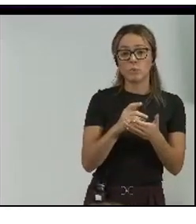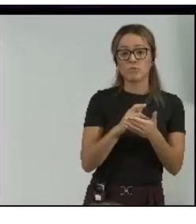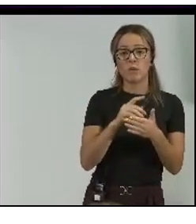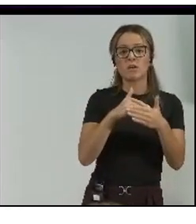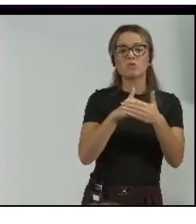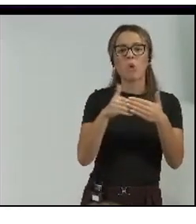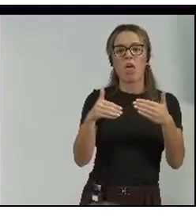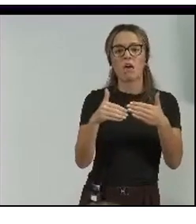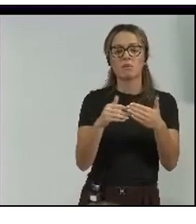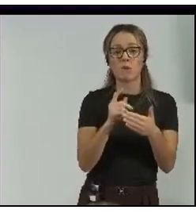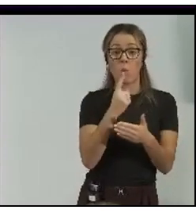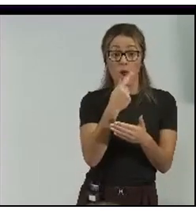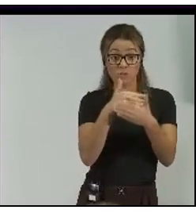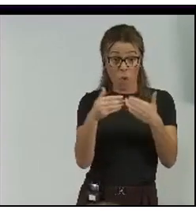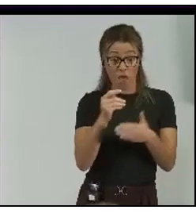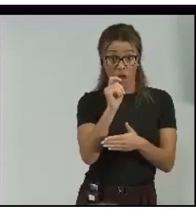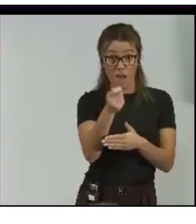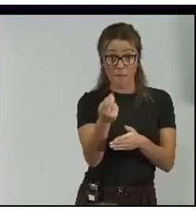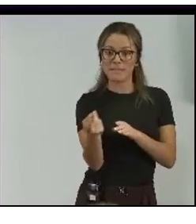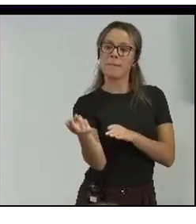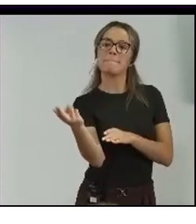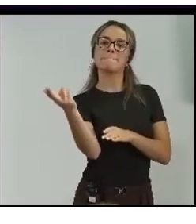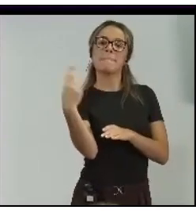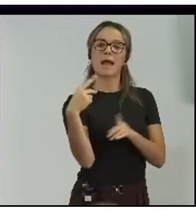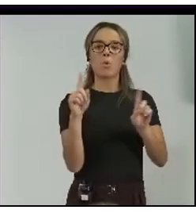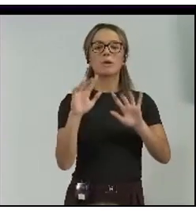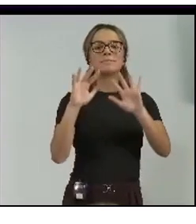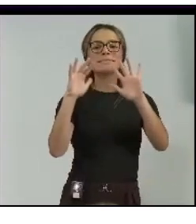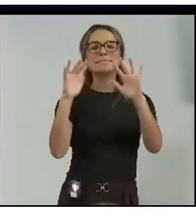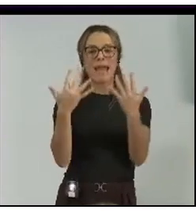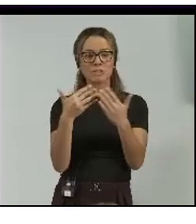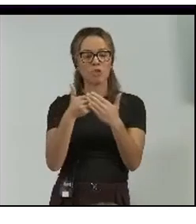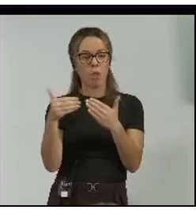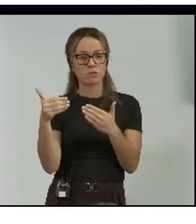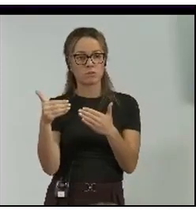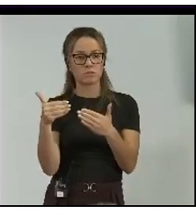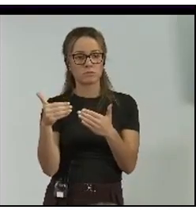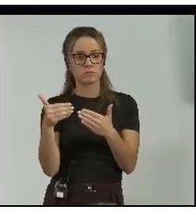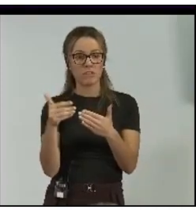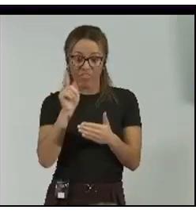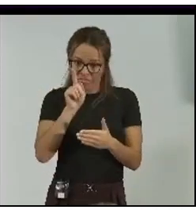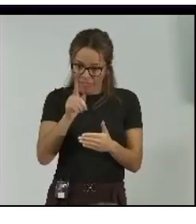I mean, that's a very powerful metric, right? And I think that would land better than,